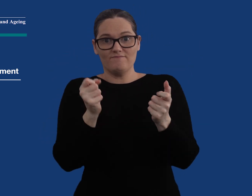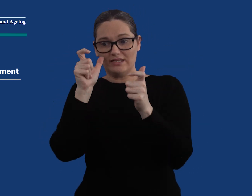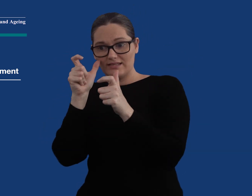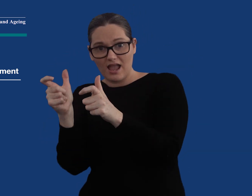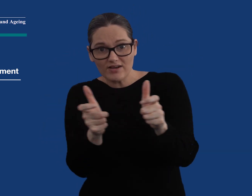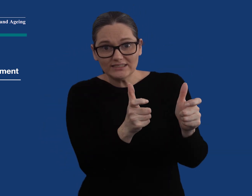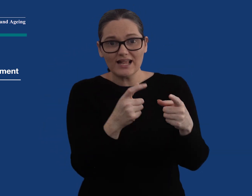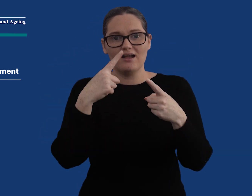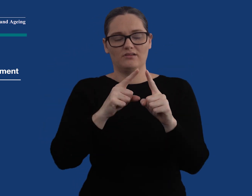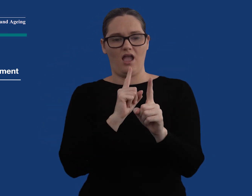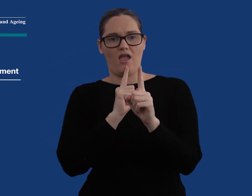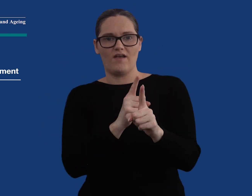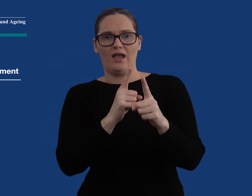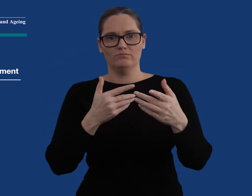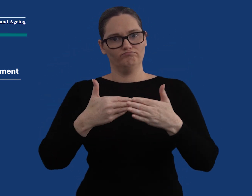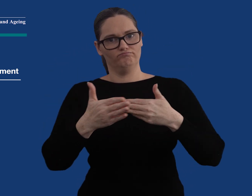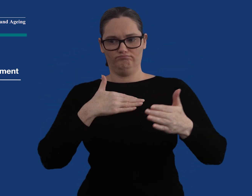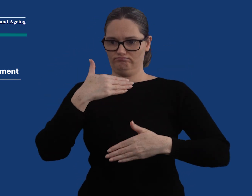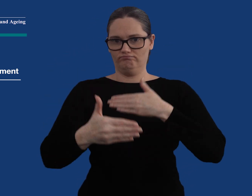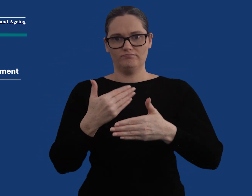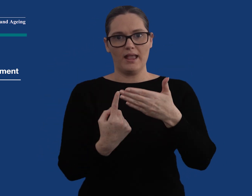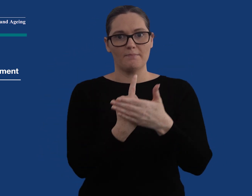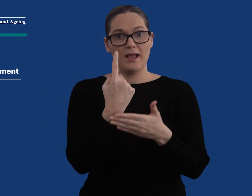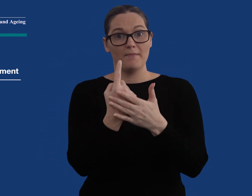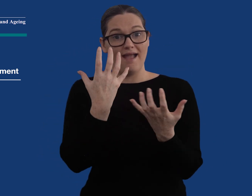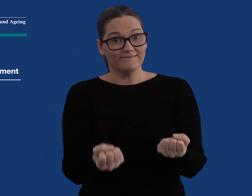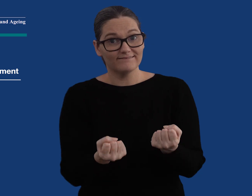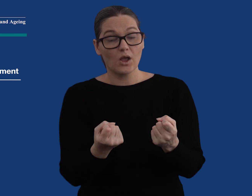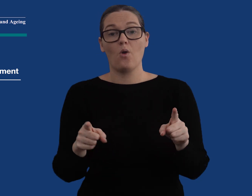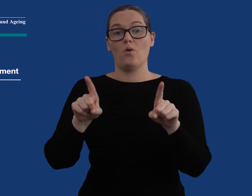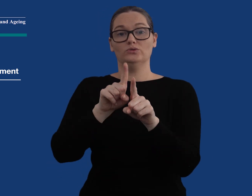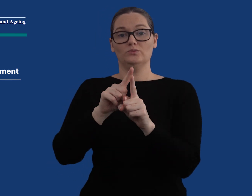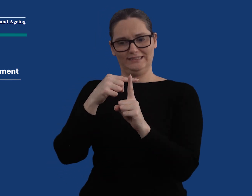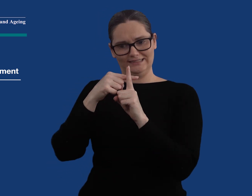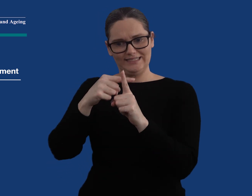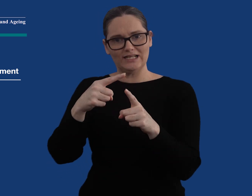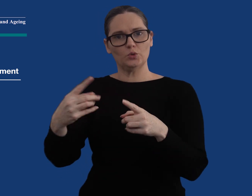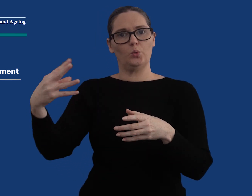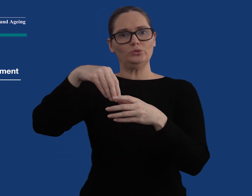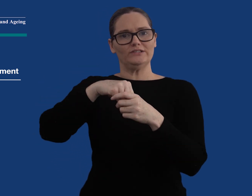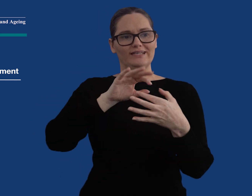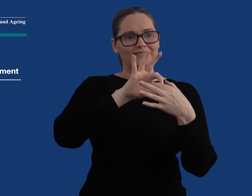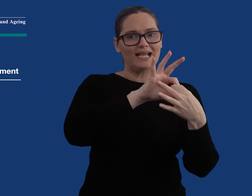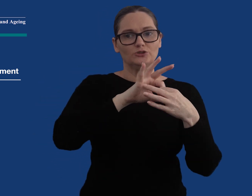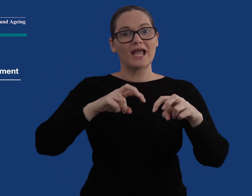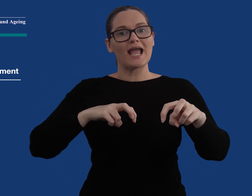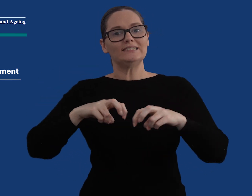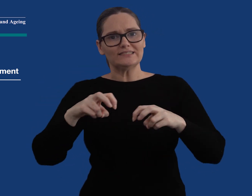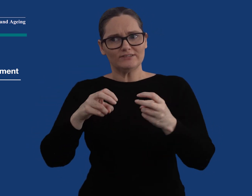governance and advisory mechanisms, and through targeted and inclusive engagement activities.